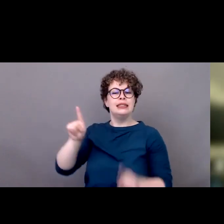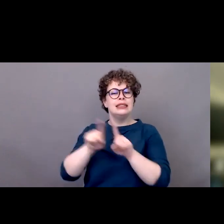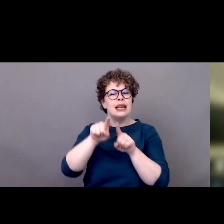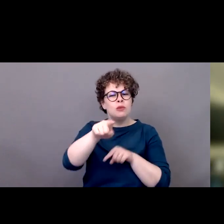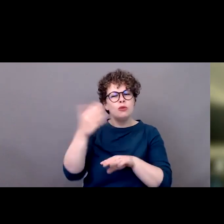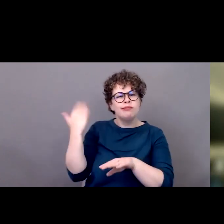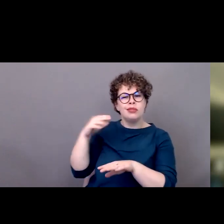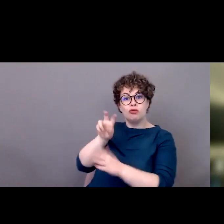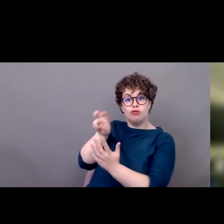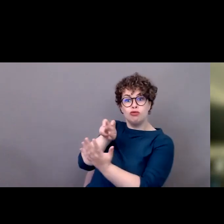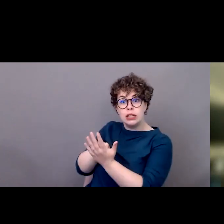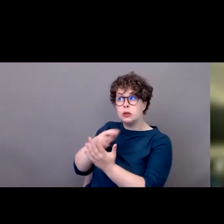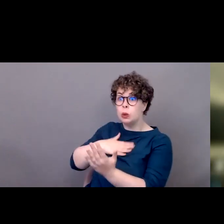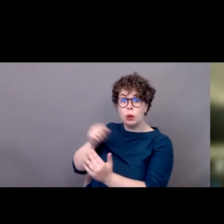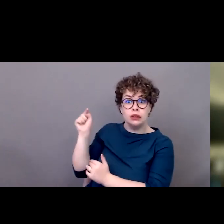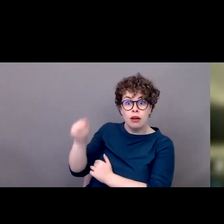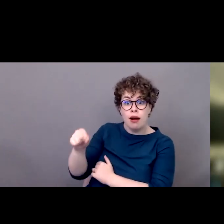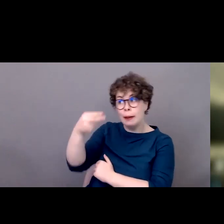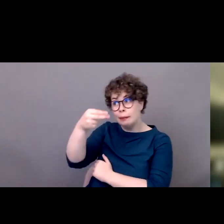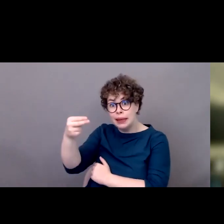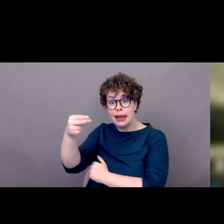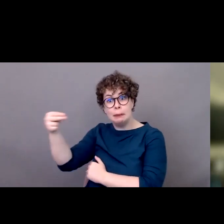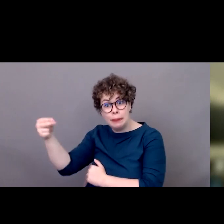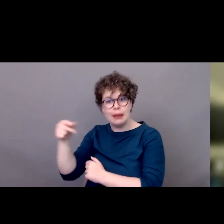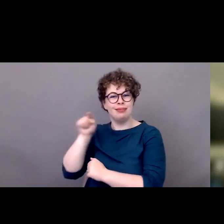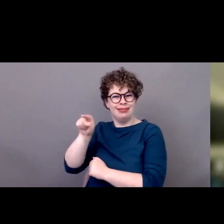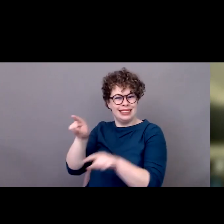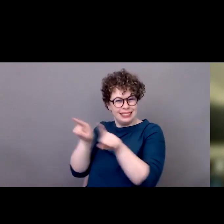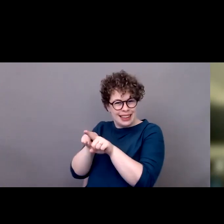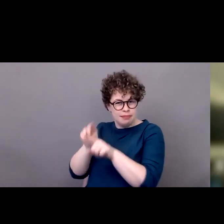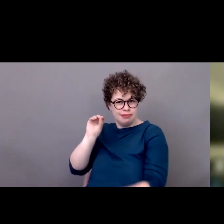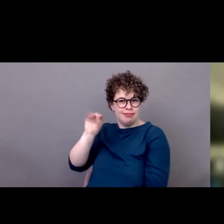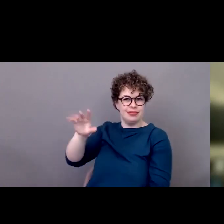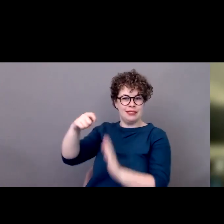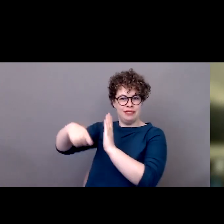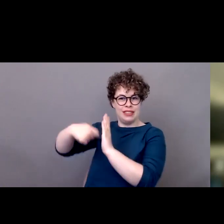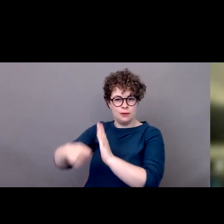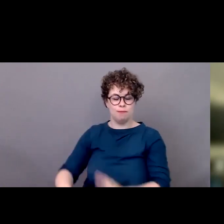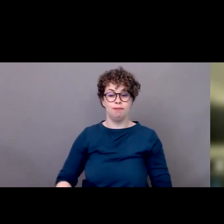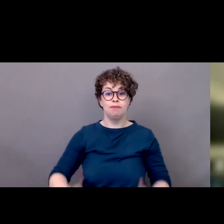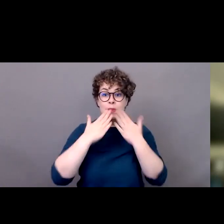I would also like to thank also our captioners and our interpreters for joining us today